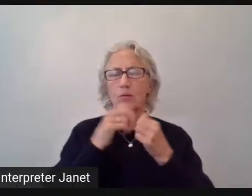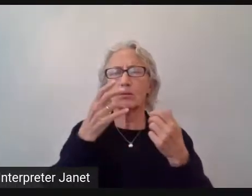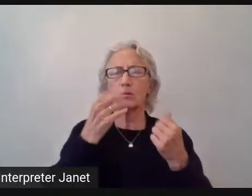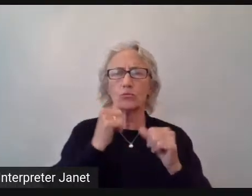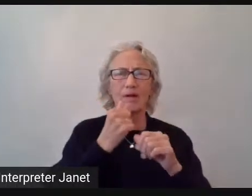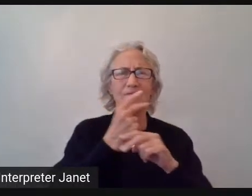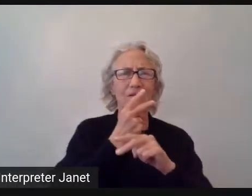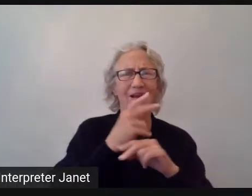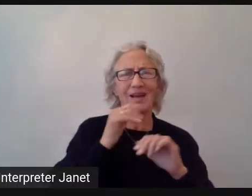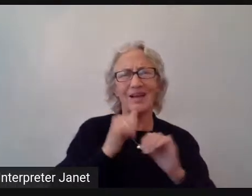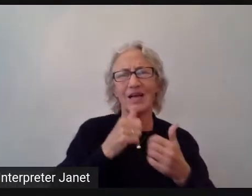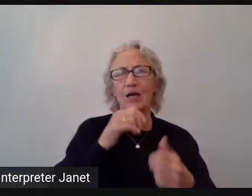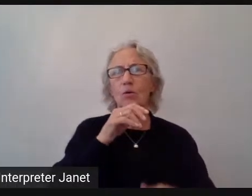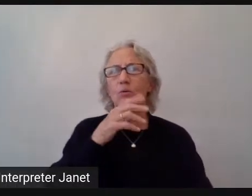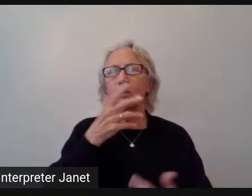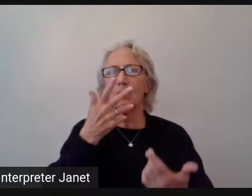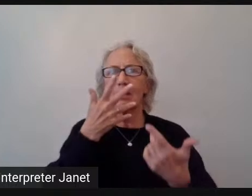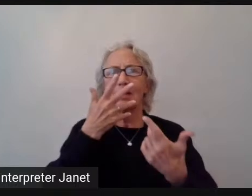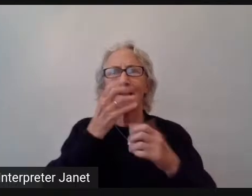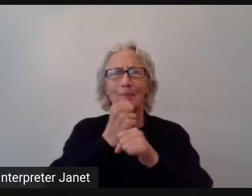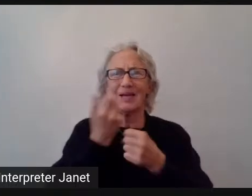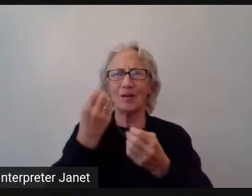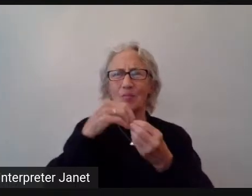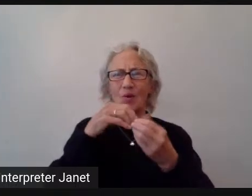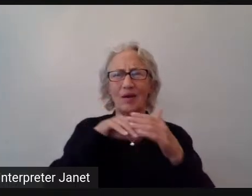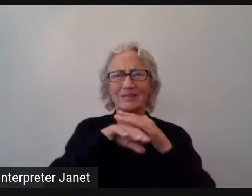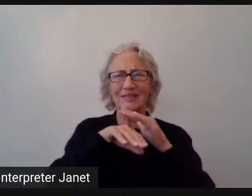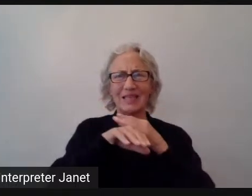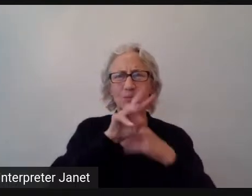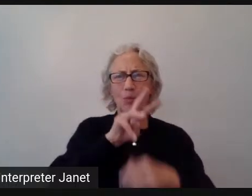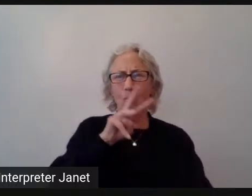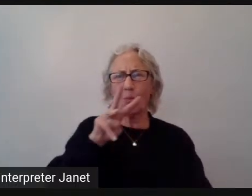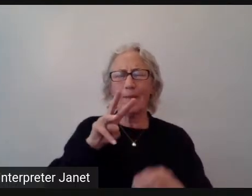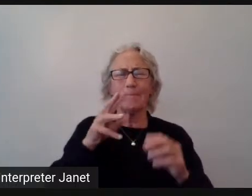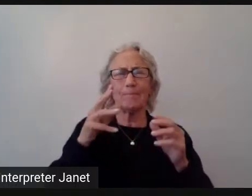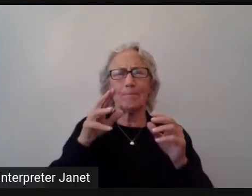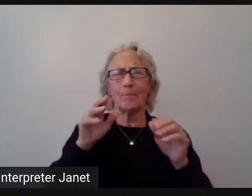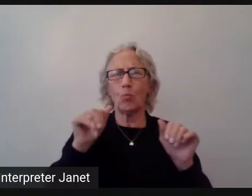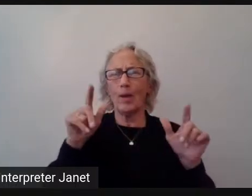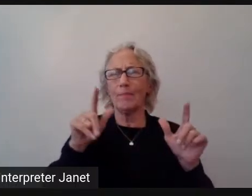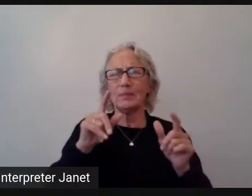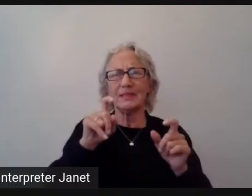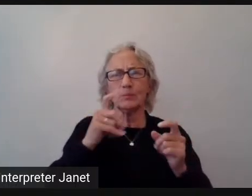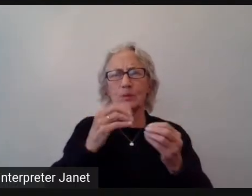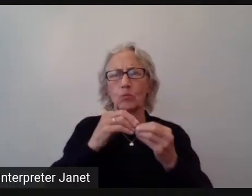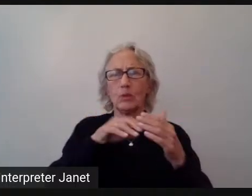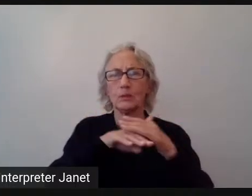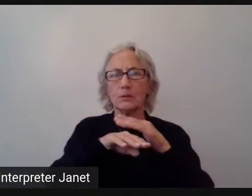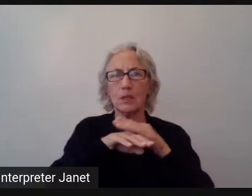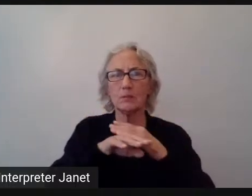are a big organization and accessibility organizations are working so that the web is more accessible.